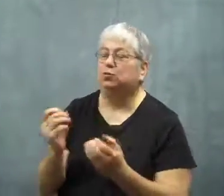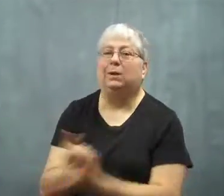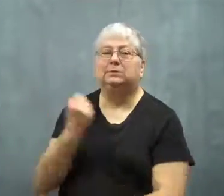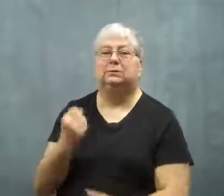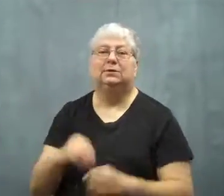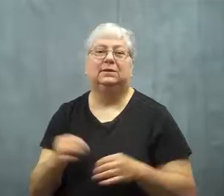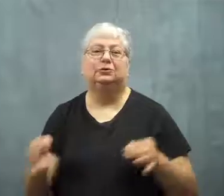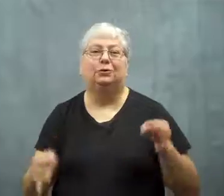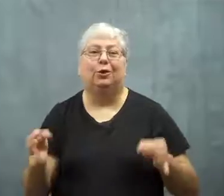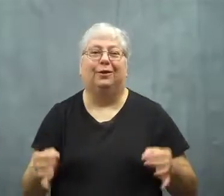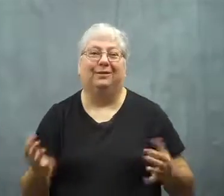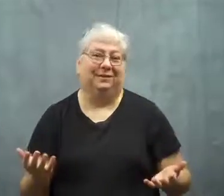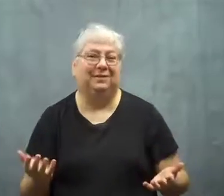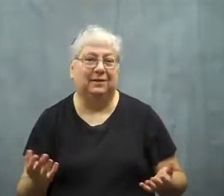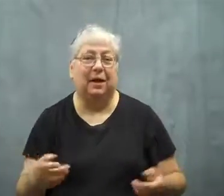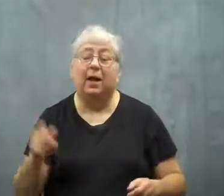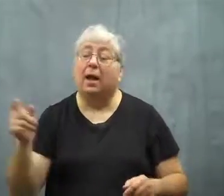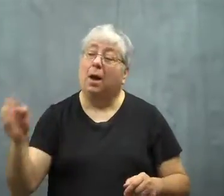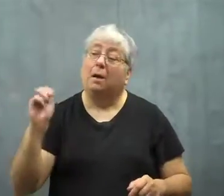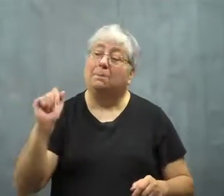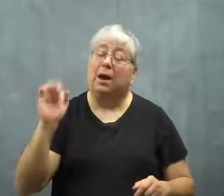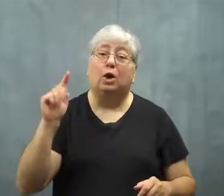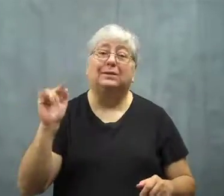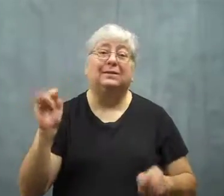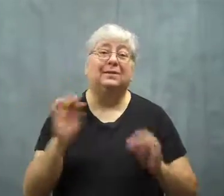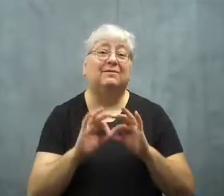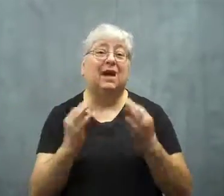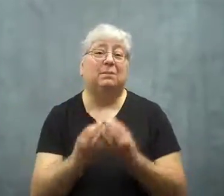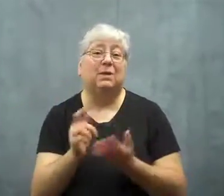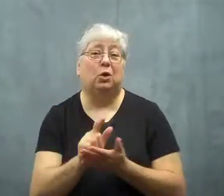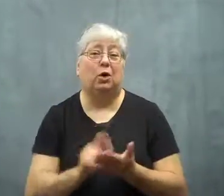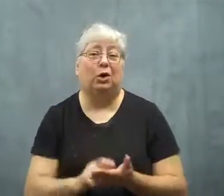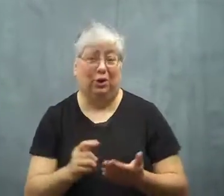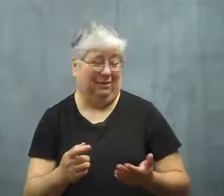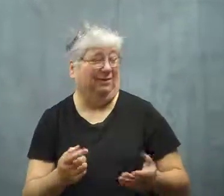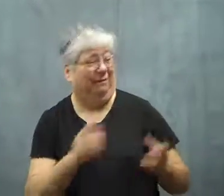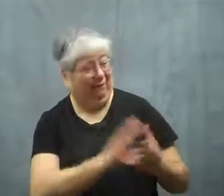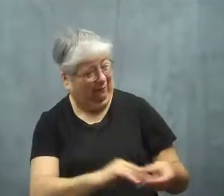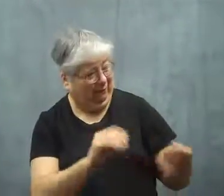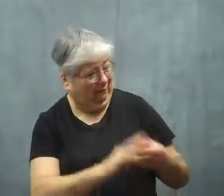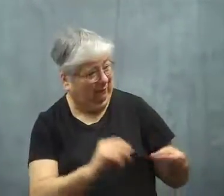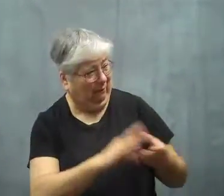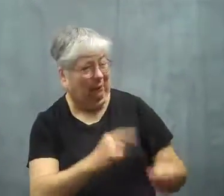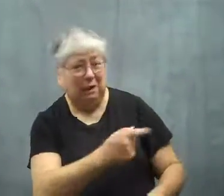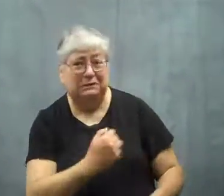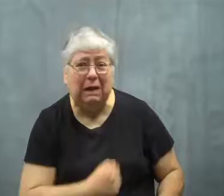so his only opportunity was there in the courtroom.